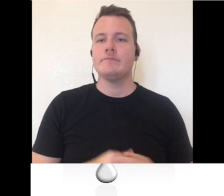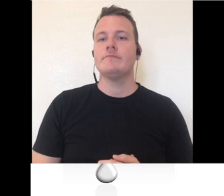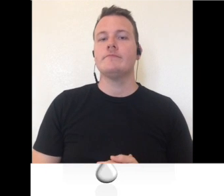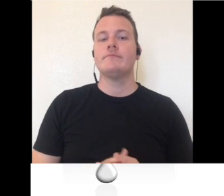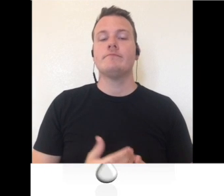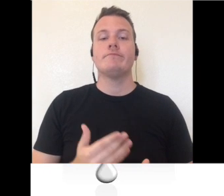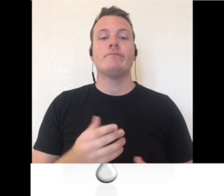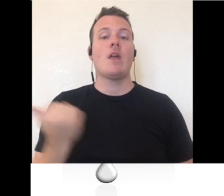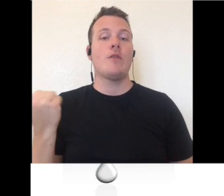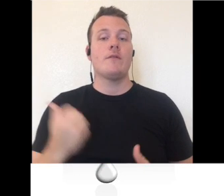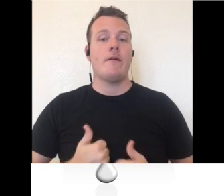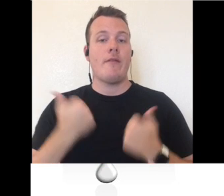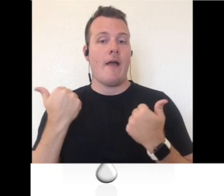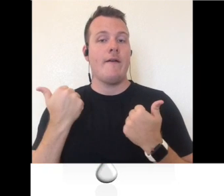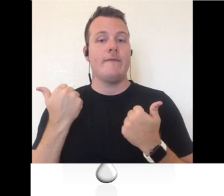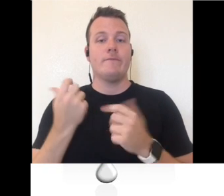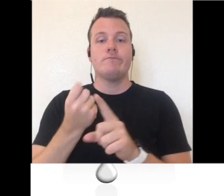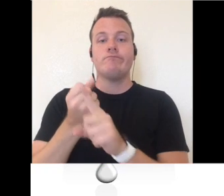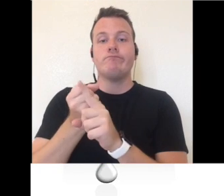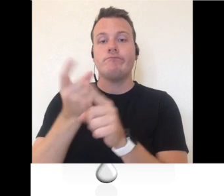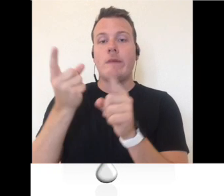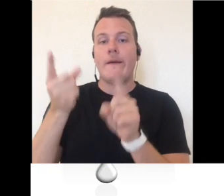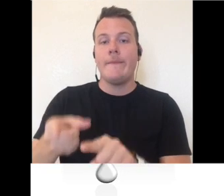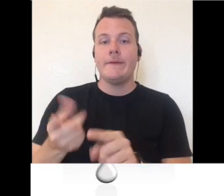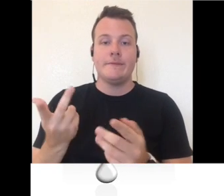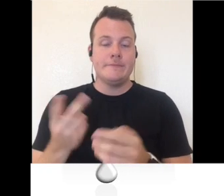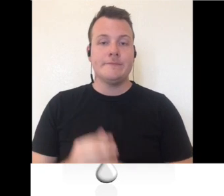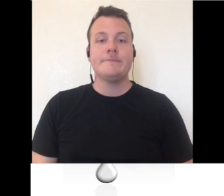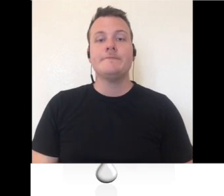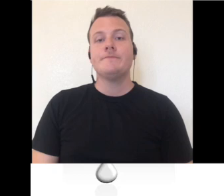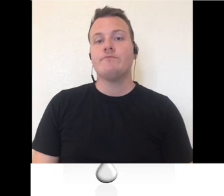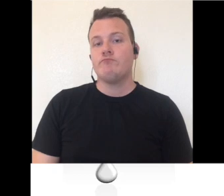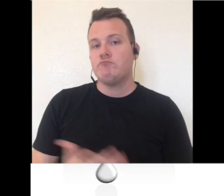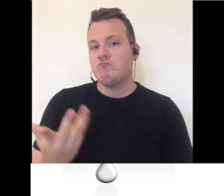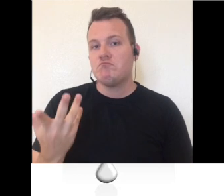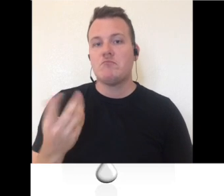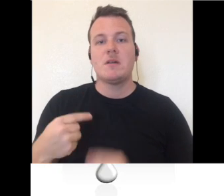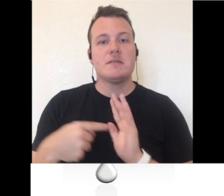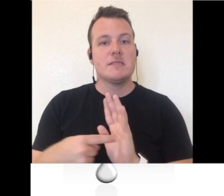has to be evaluated. You may have other things that come up. Life might happen.